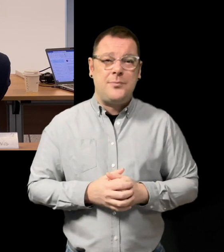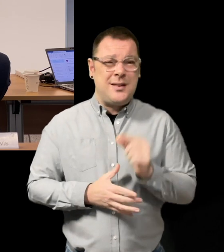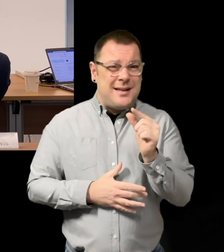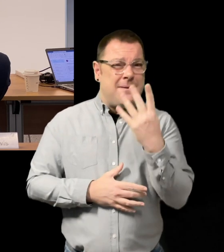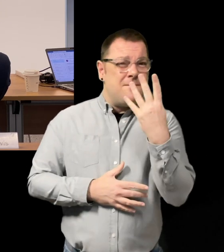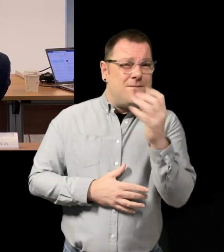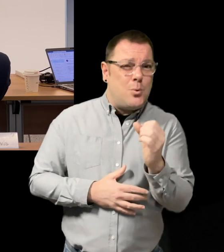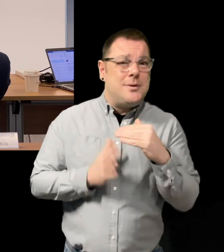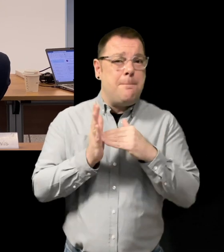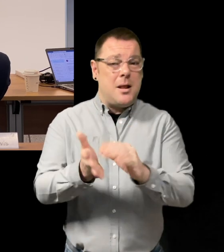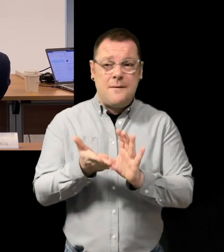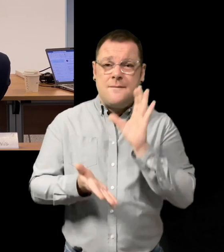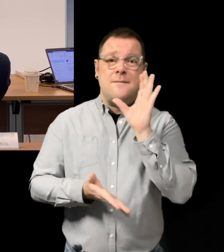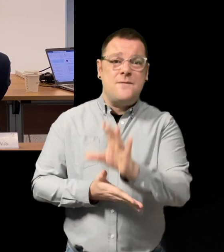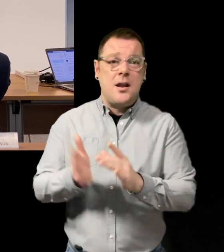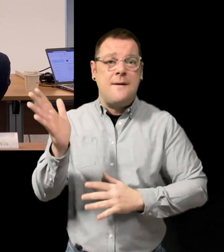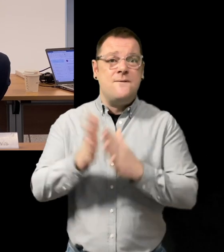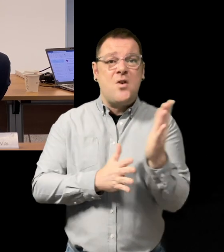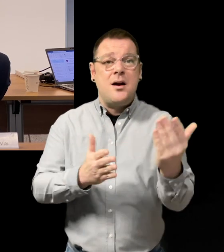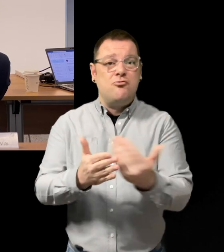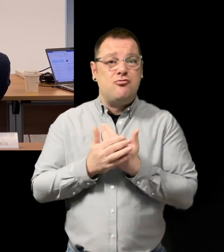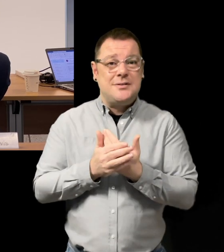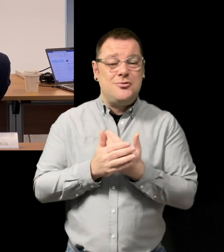And nearly 40 million to fund our fire rescue service.